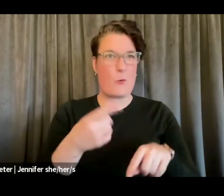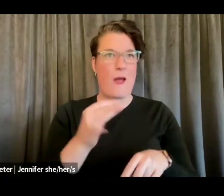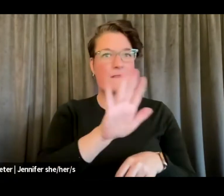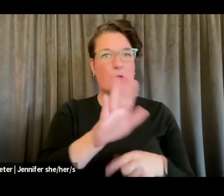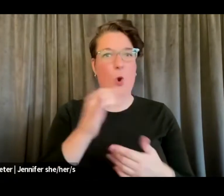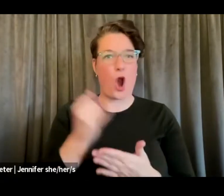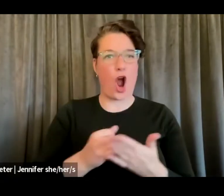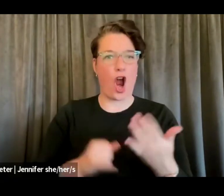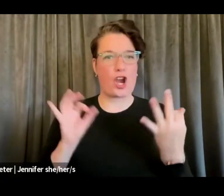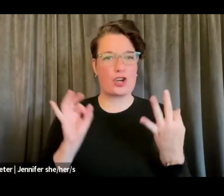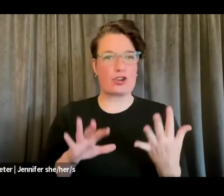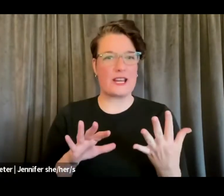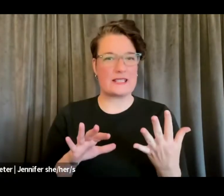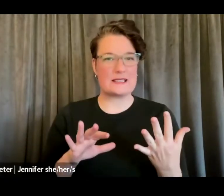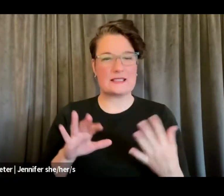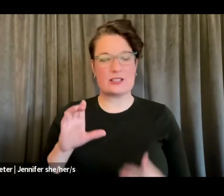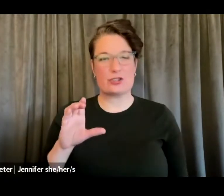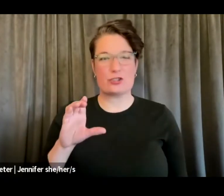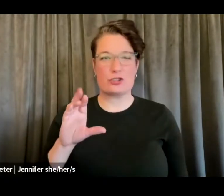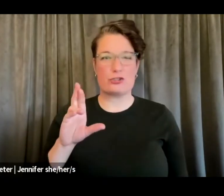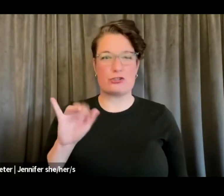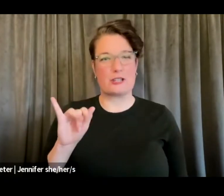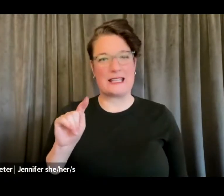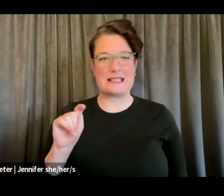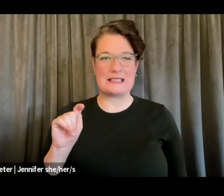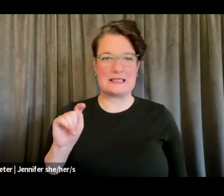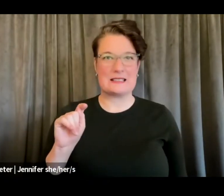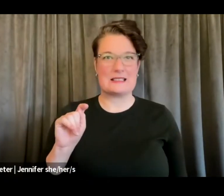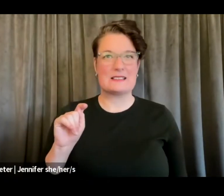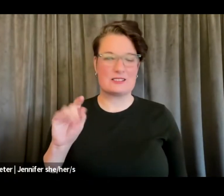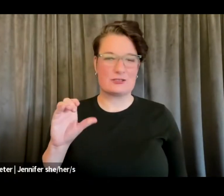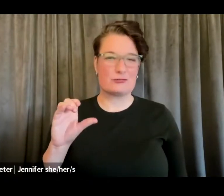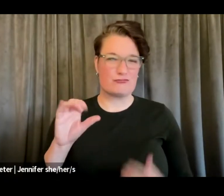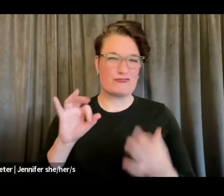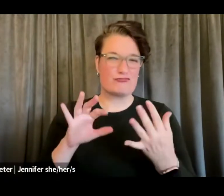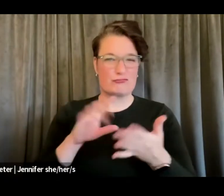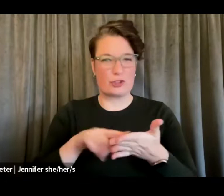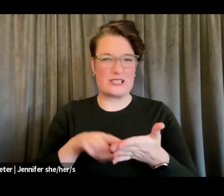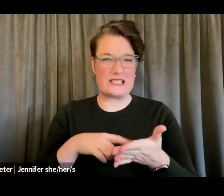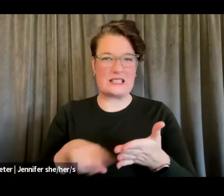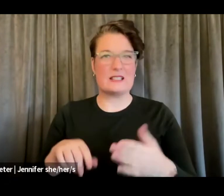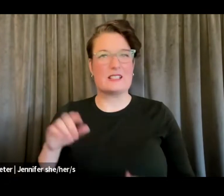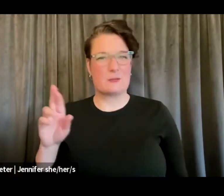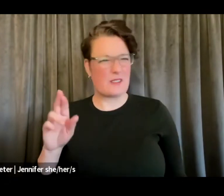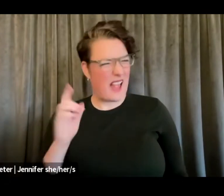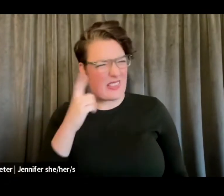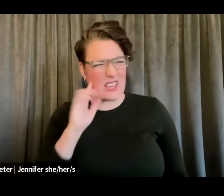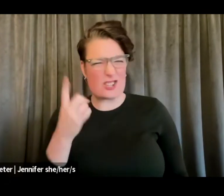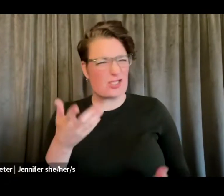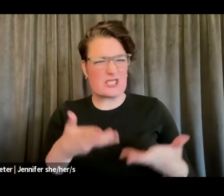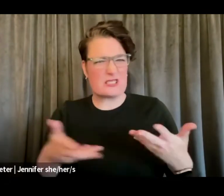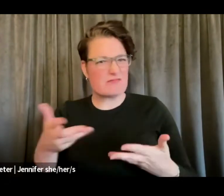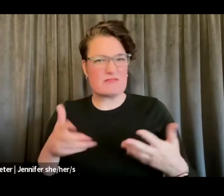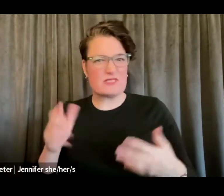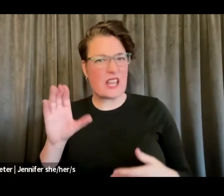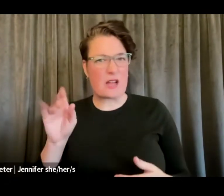crits that you, I, that was like a kind of impromp-, just casual art crit